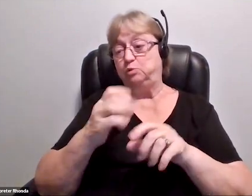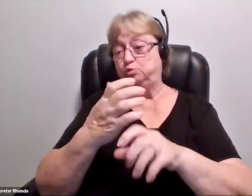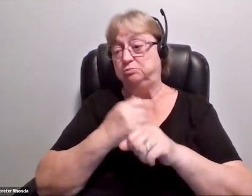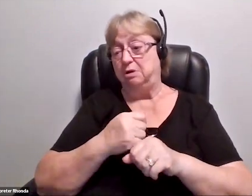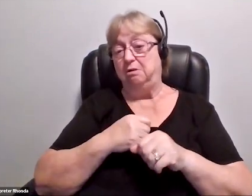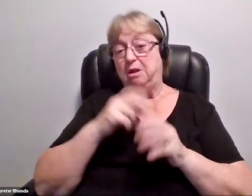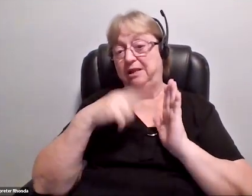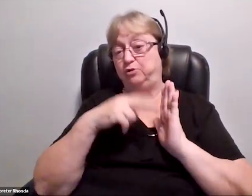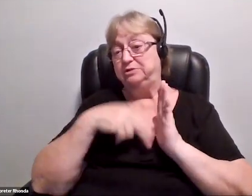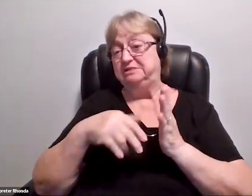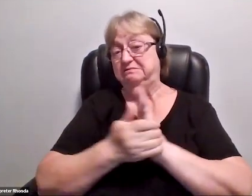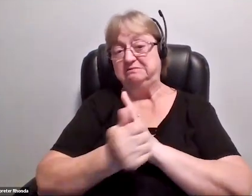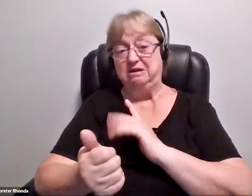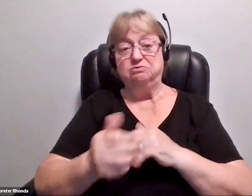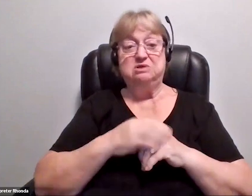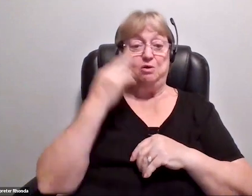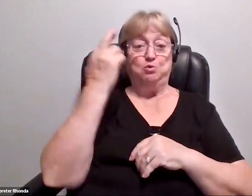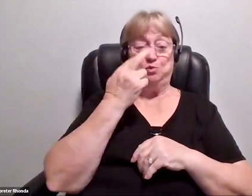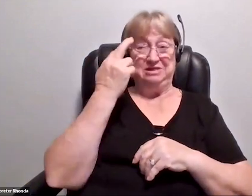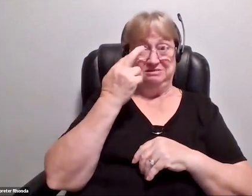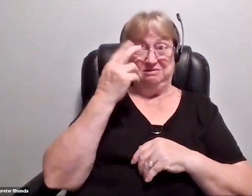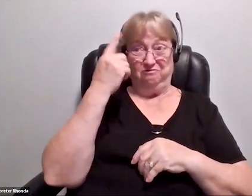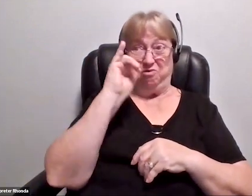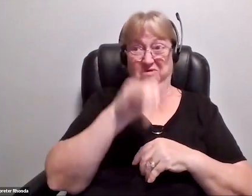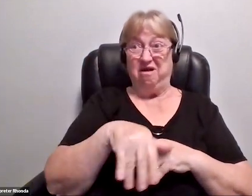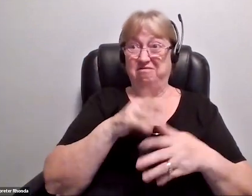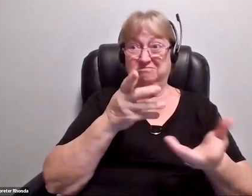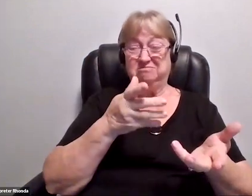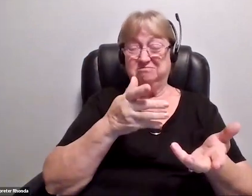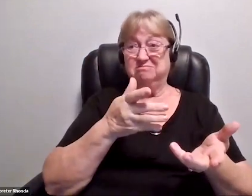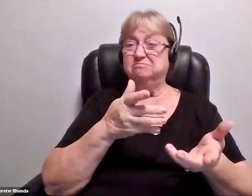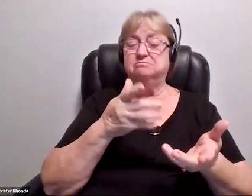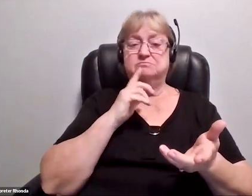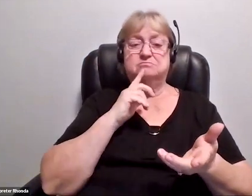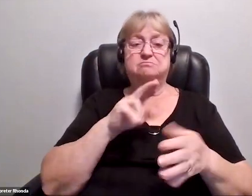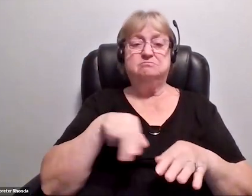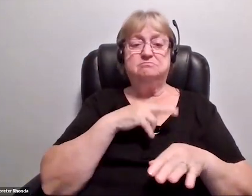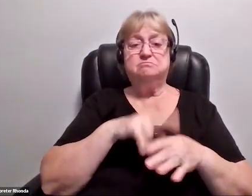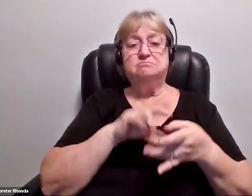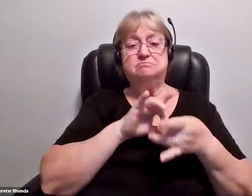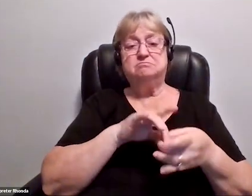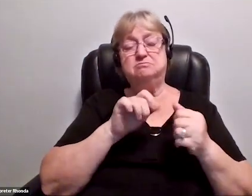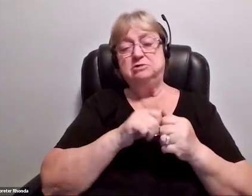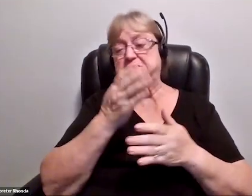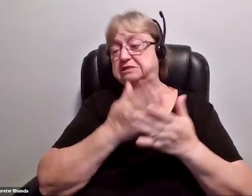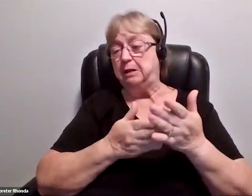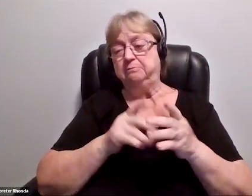of people with disabilities in careers in STEM fields are generally related to some aspects, such as the high cost